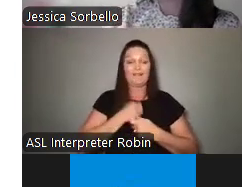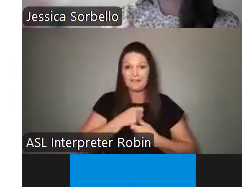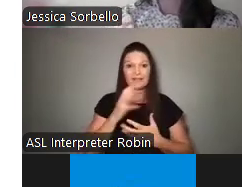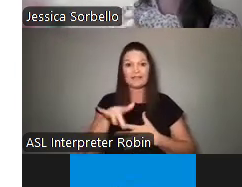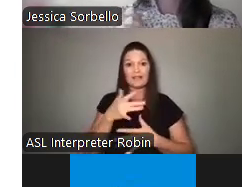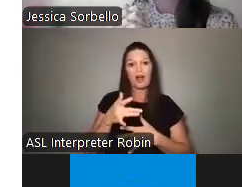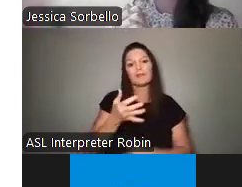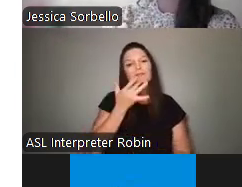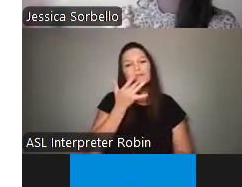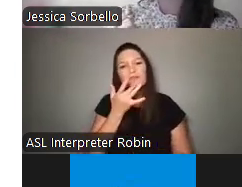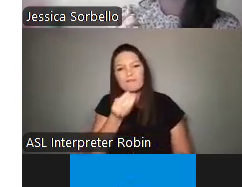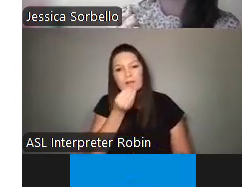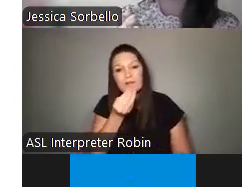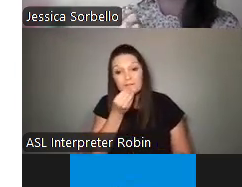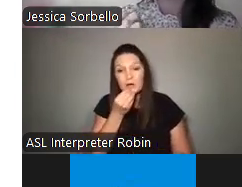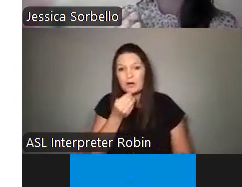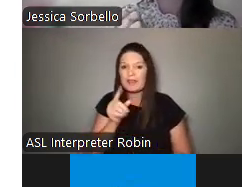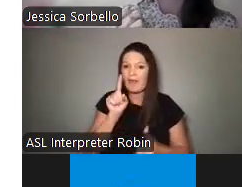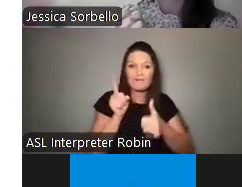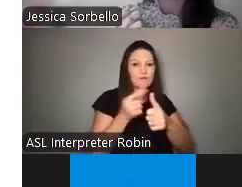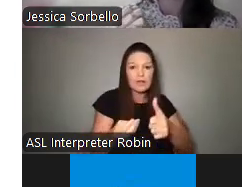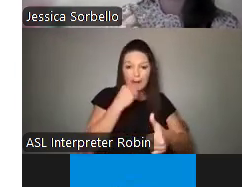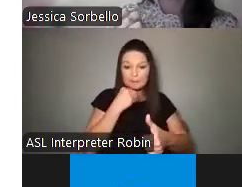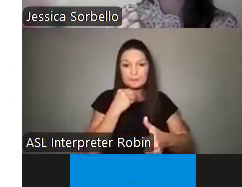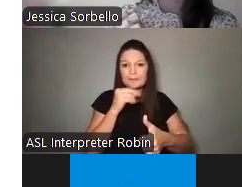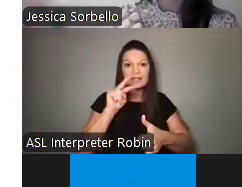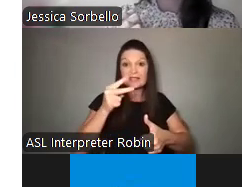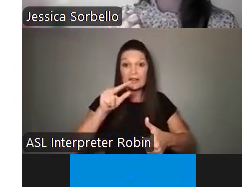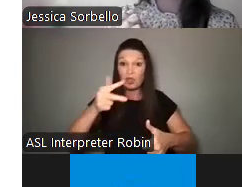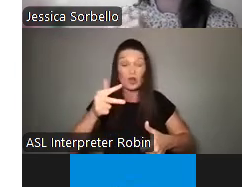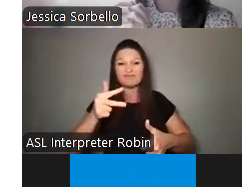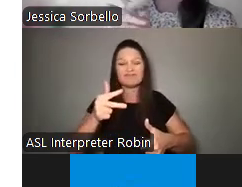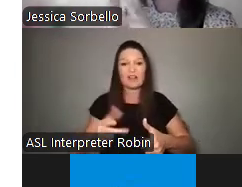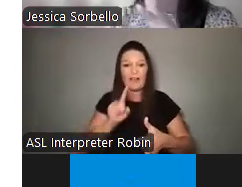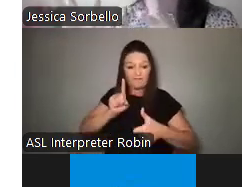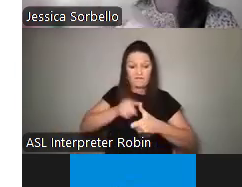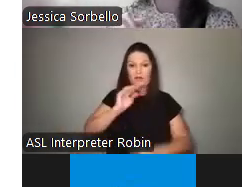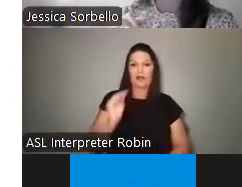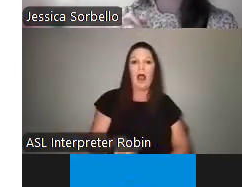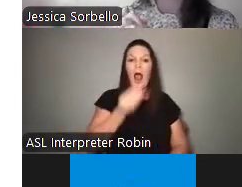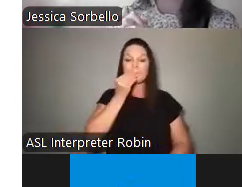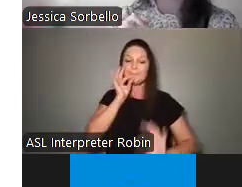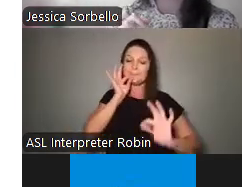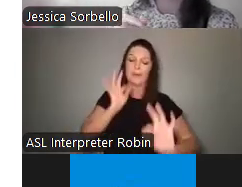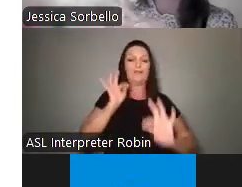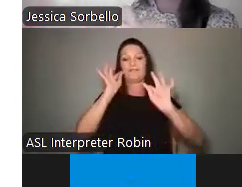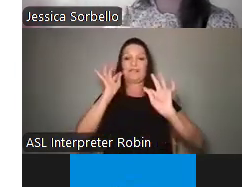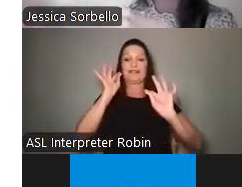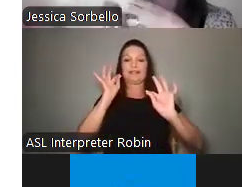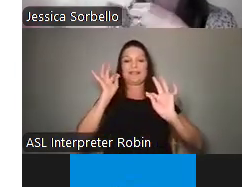first bite of food. It is the perfect meal you have been dreaming about brings us u